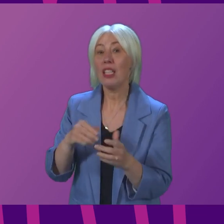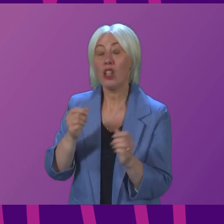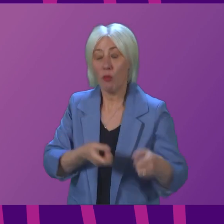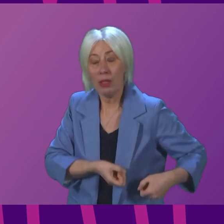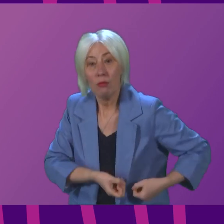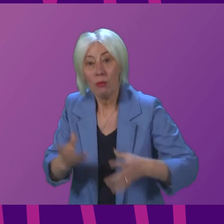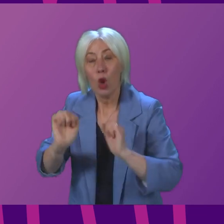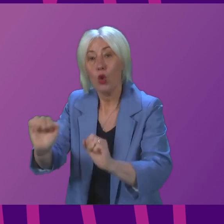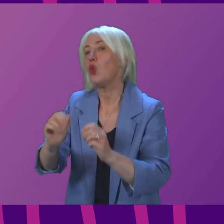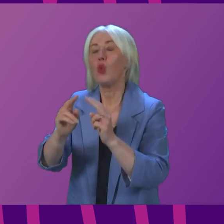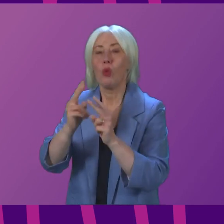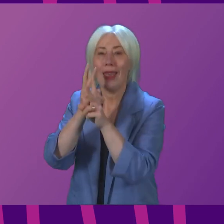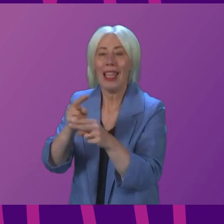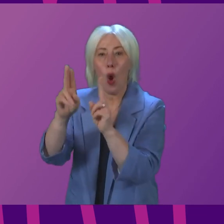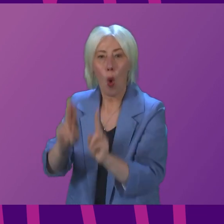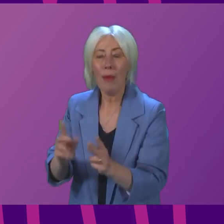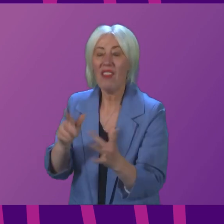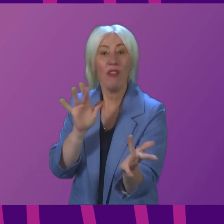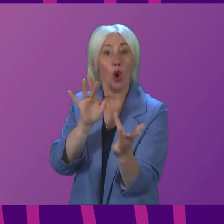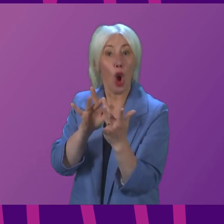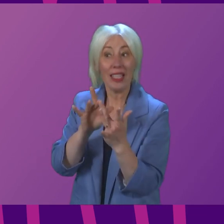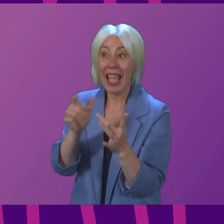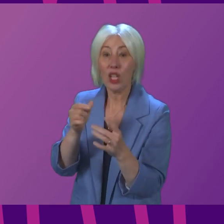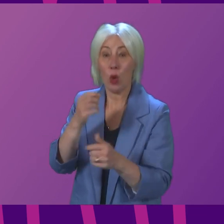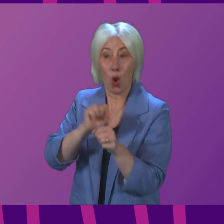been in contact with Covid cases, even if they were not displaying symptoms.